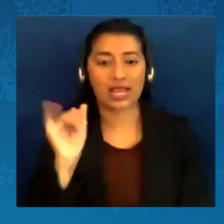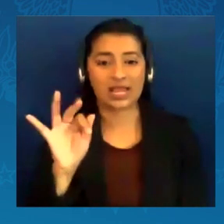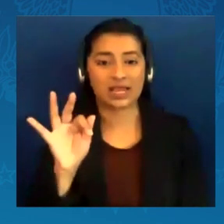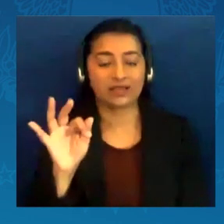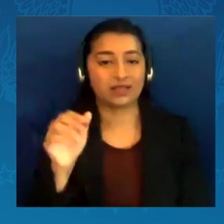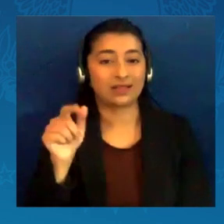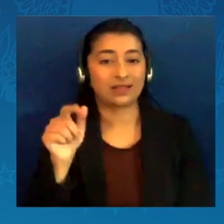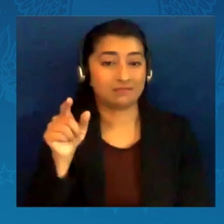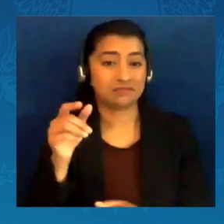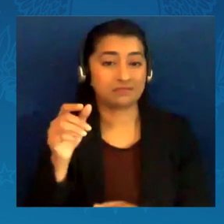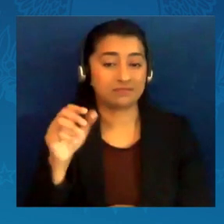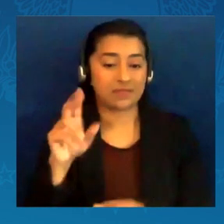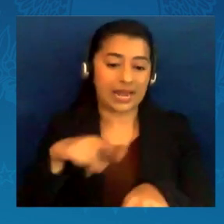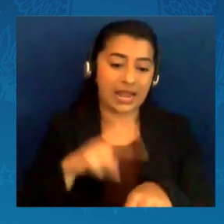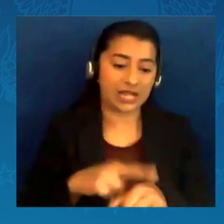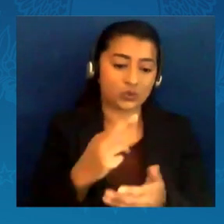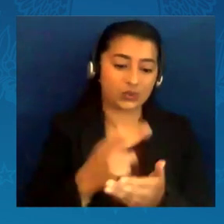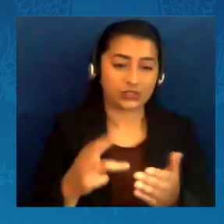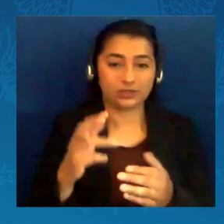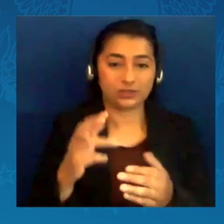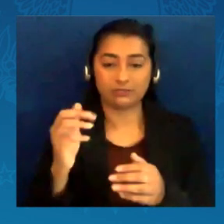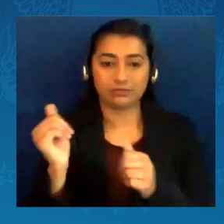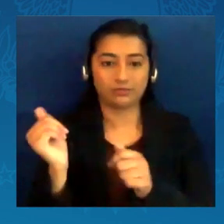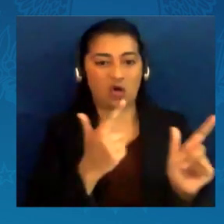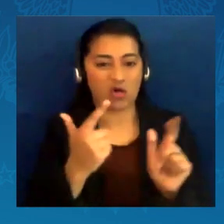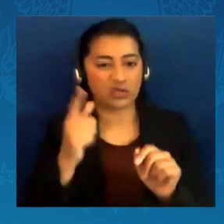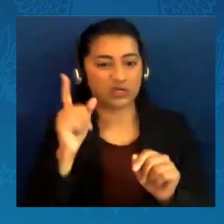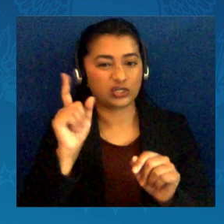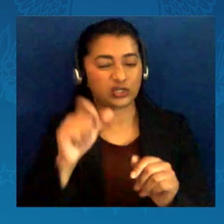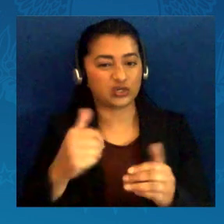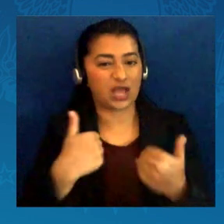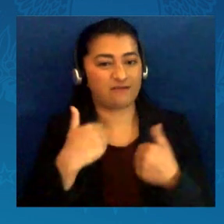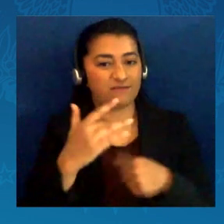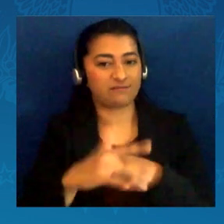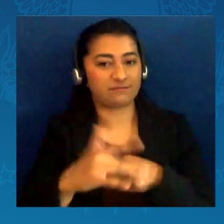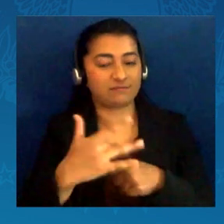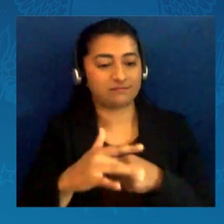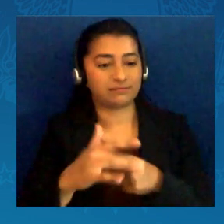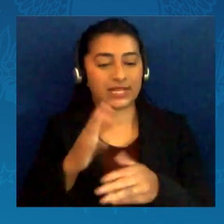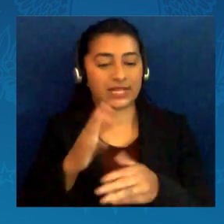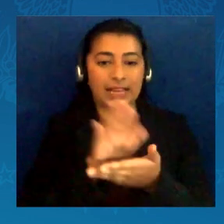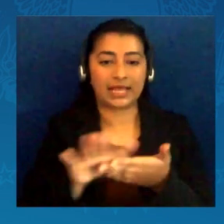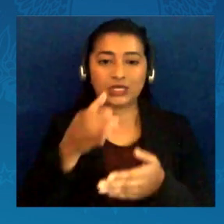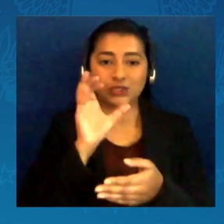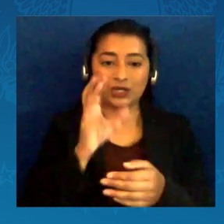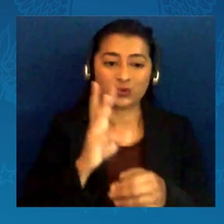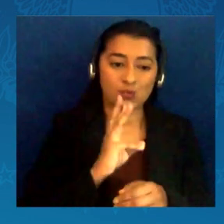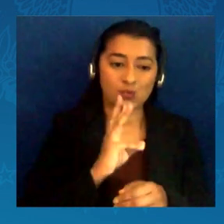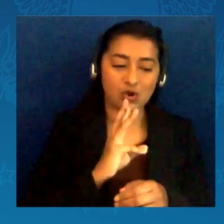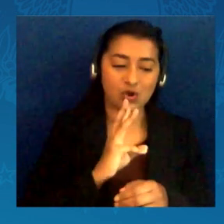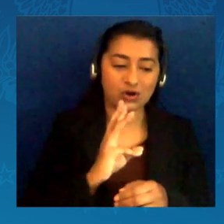to which all people should be entitled to clean drinking water. And so we can talk about on that level. But also looking at the Lakes Michigan